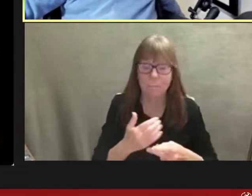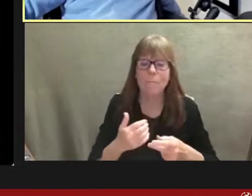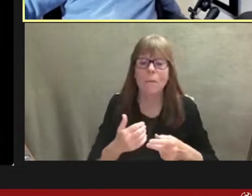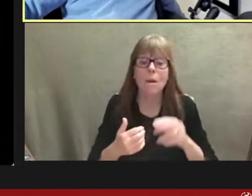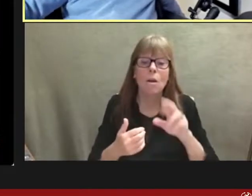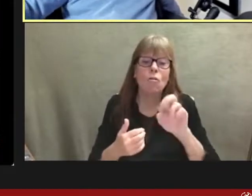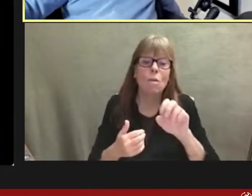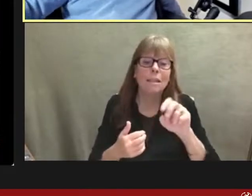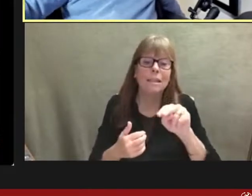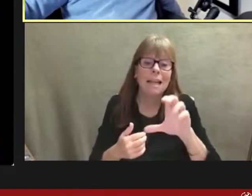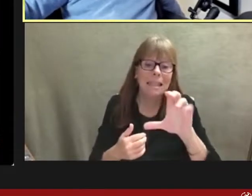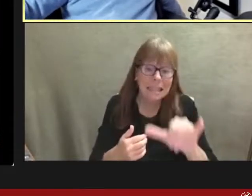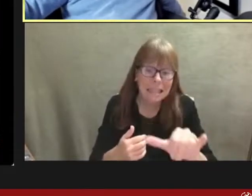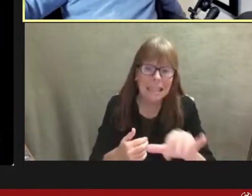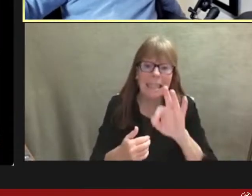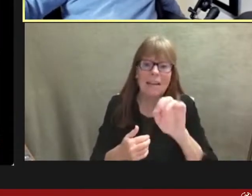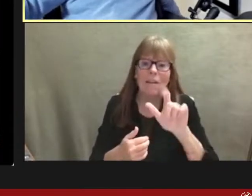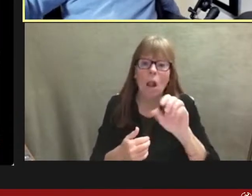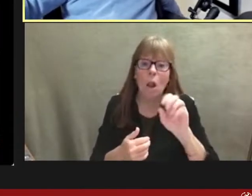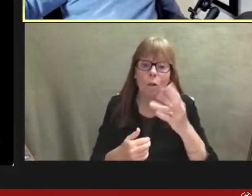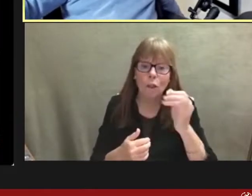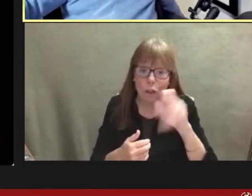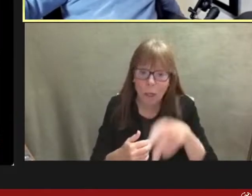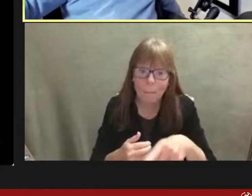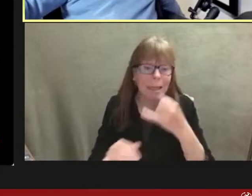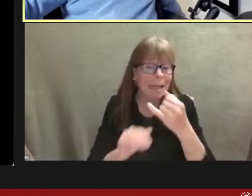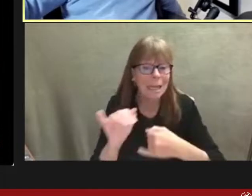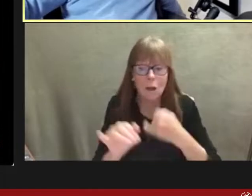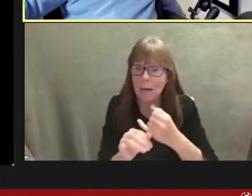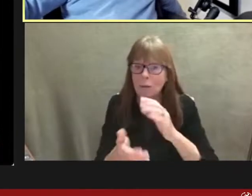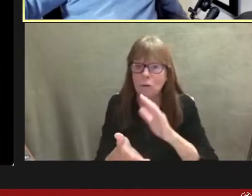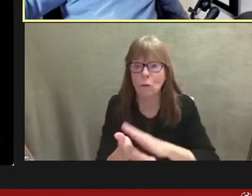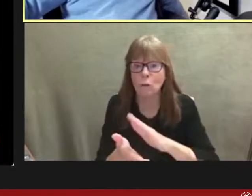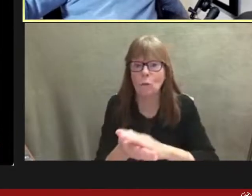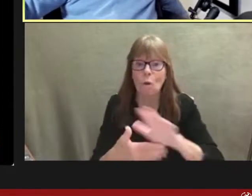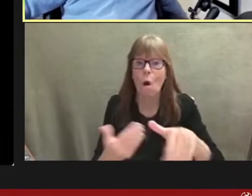as well as international schools participating in our federal school loan programs.